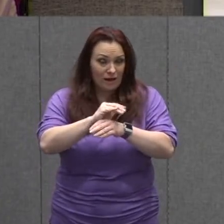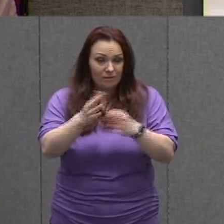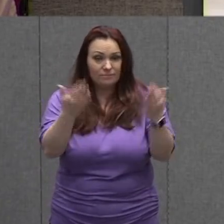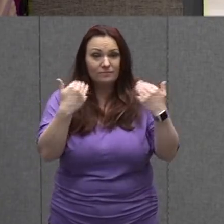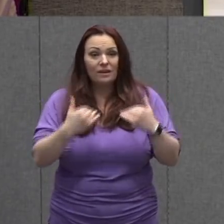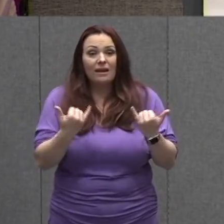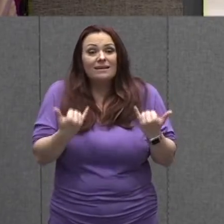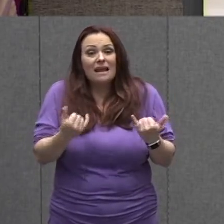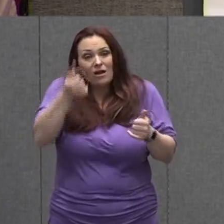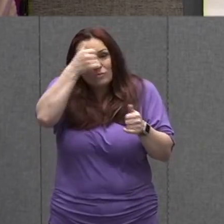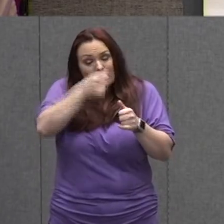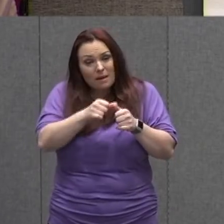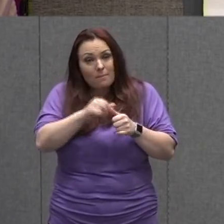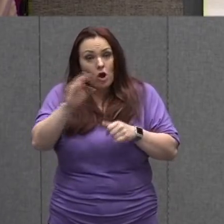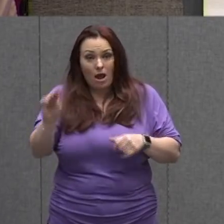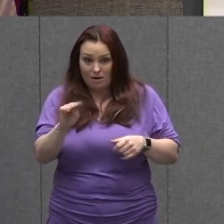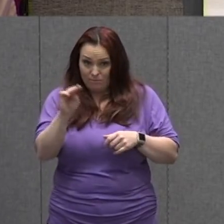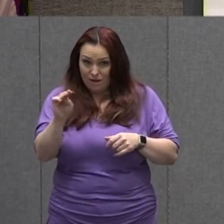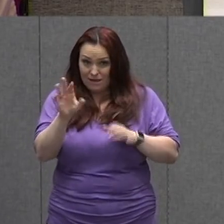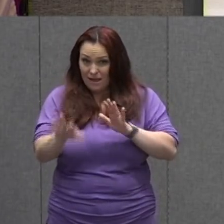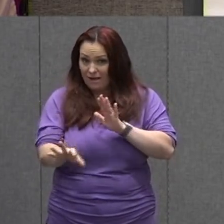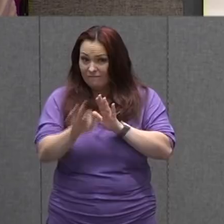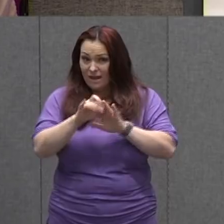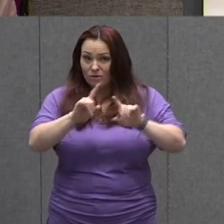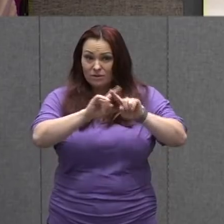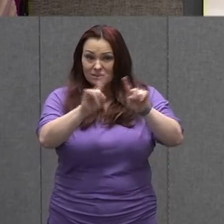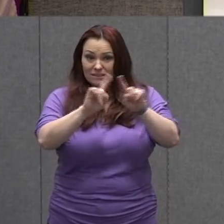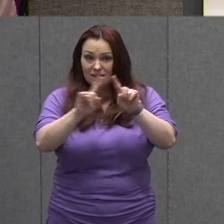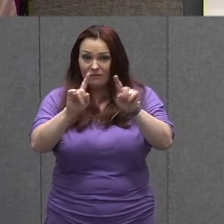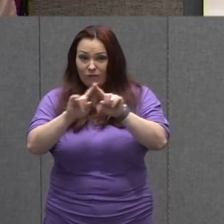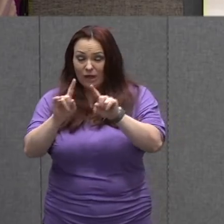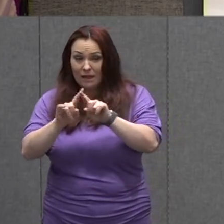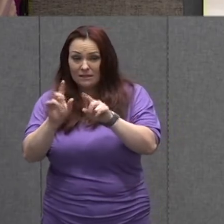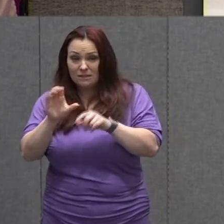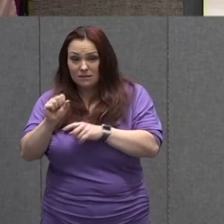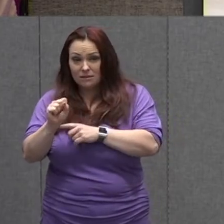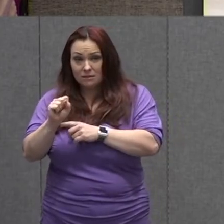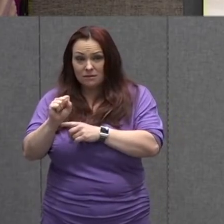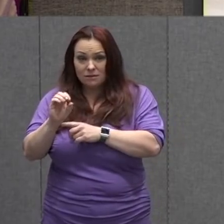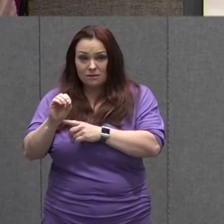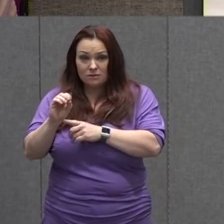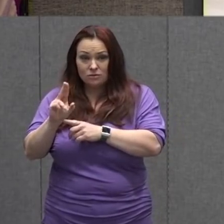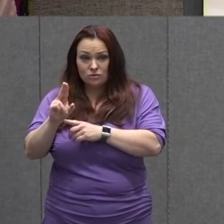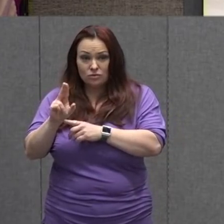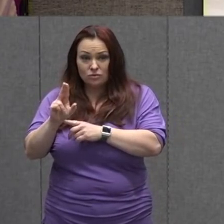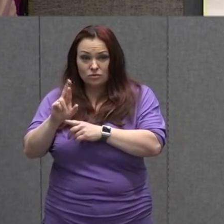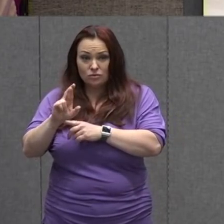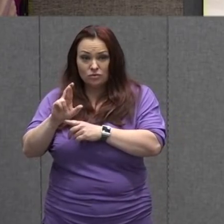I found a couple different sources around my house that were my kids' when they were growing up.